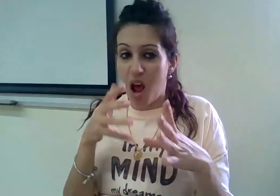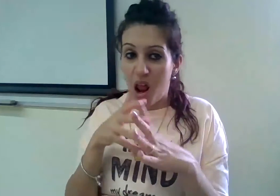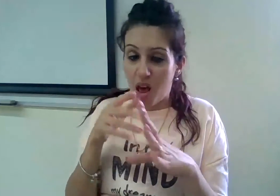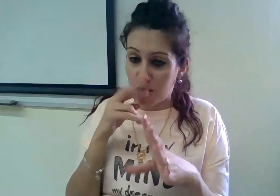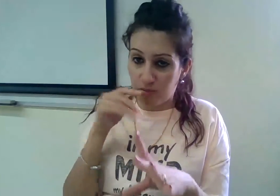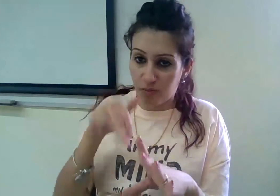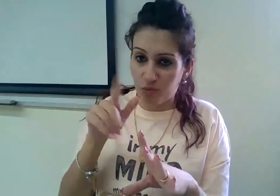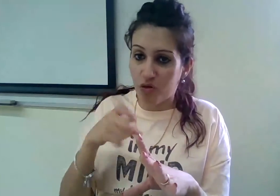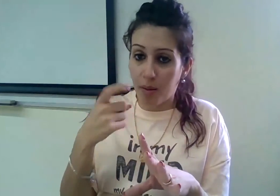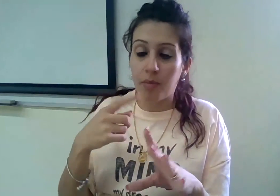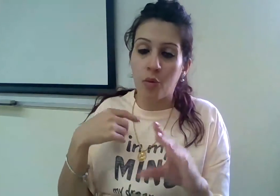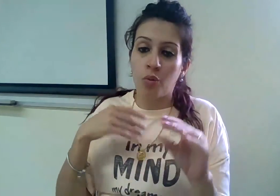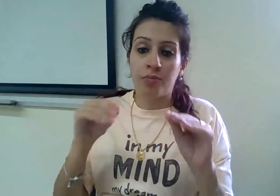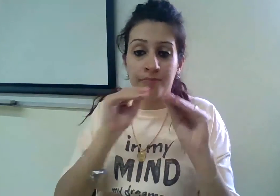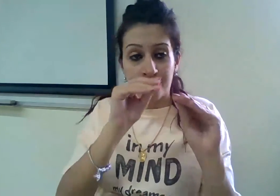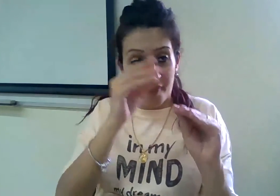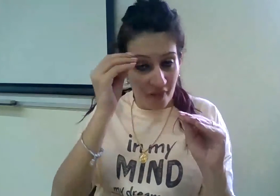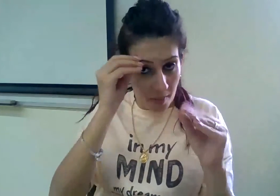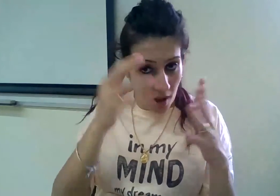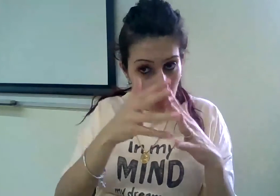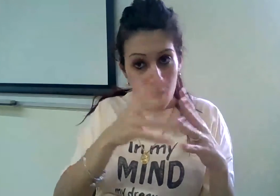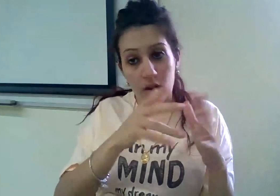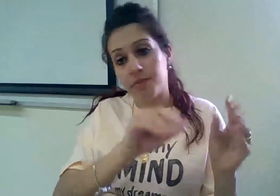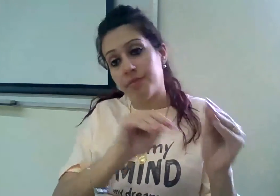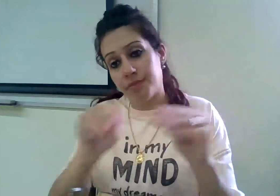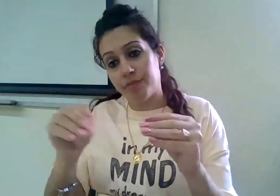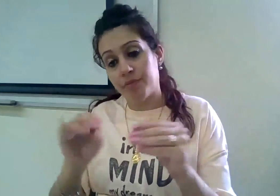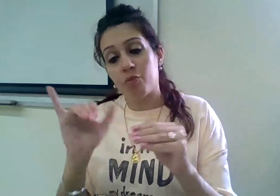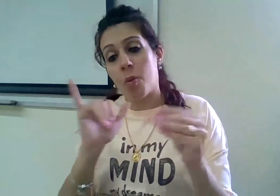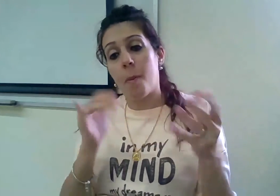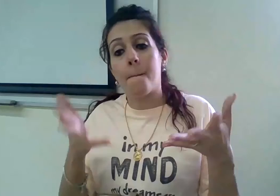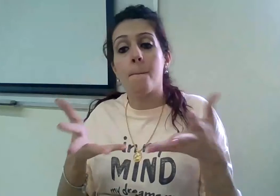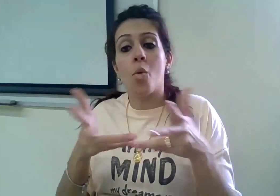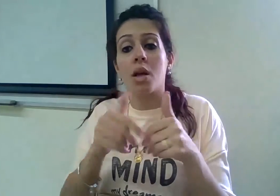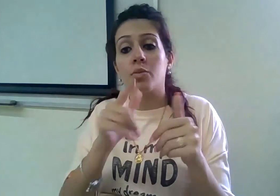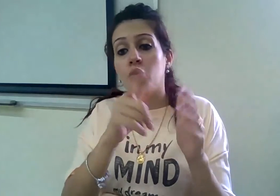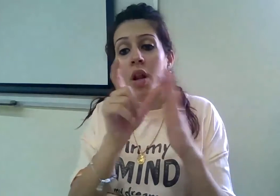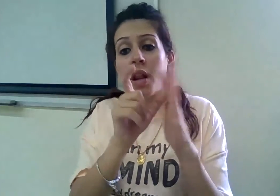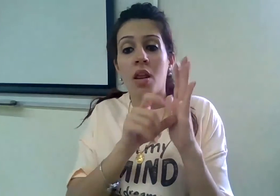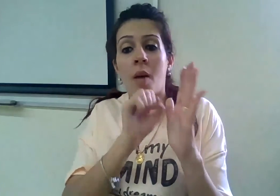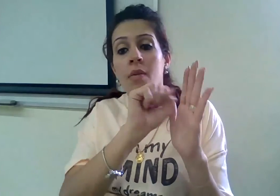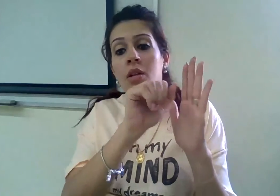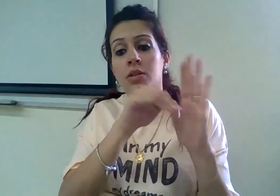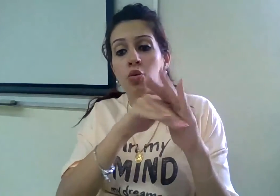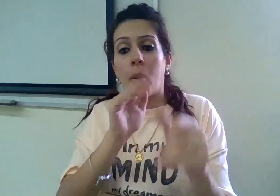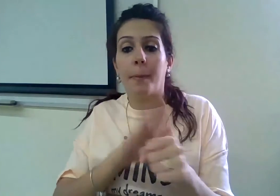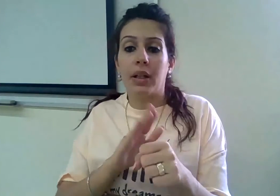Which means that, what we were intended to teach in the school,